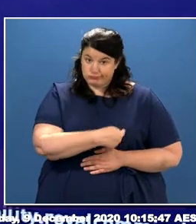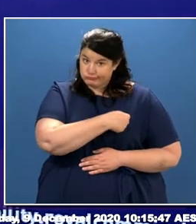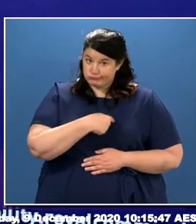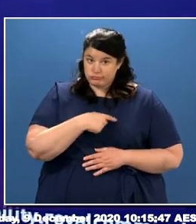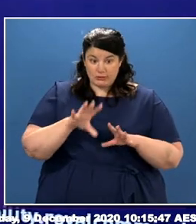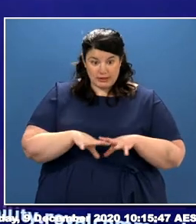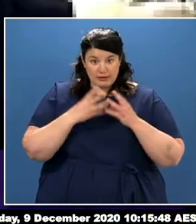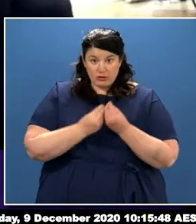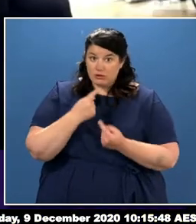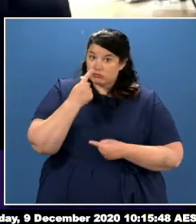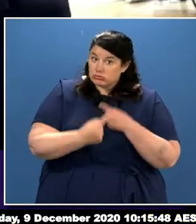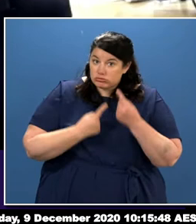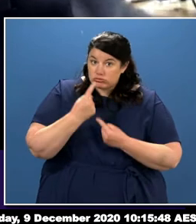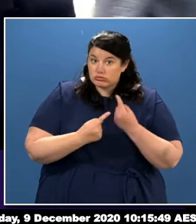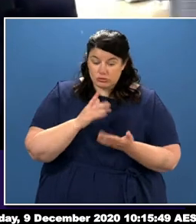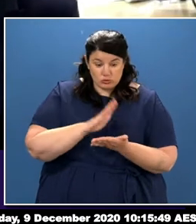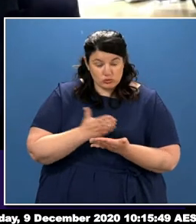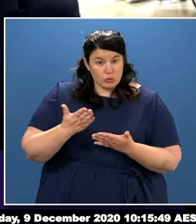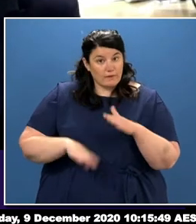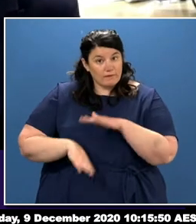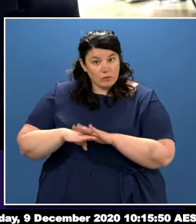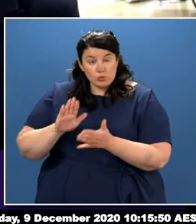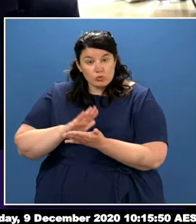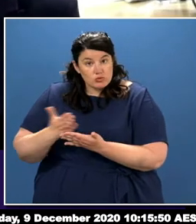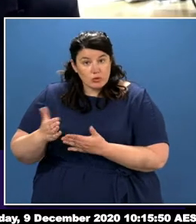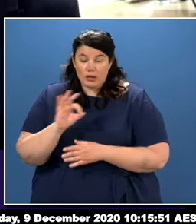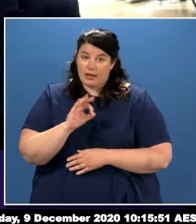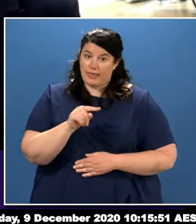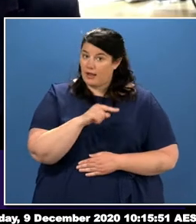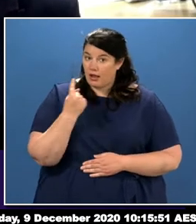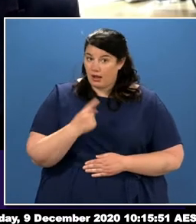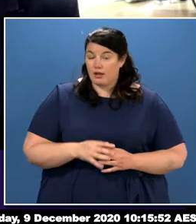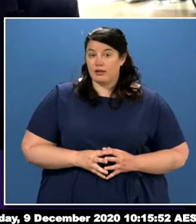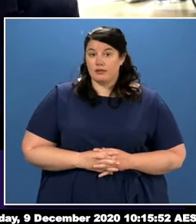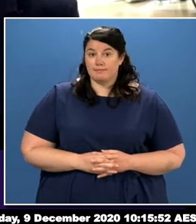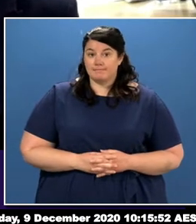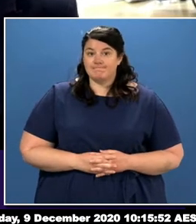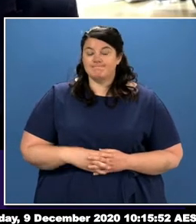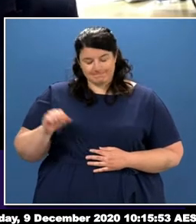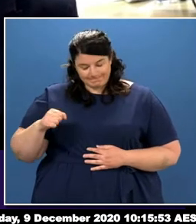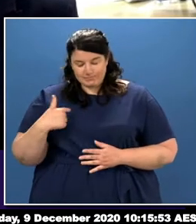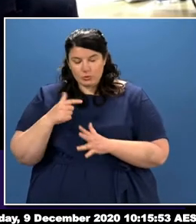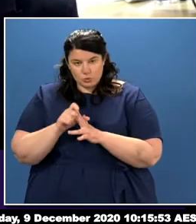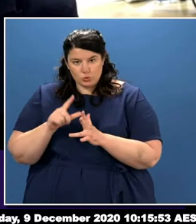that the evidence you shall give will be the truth, the whole truth, and nothing but the truth? I do.